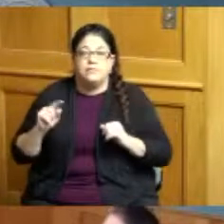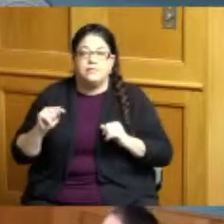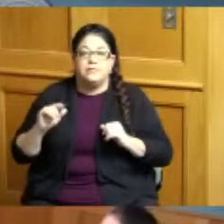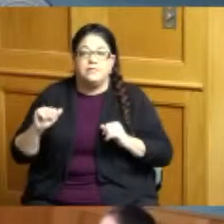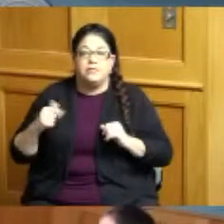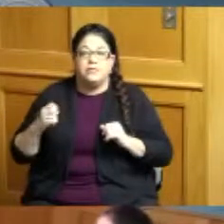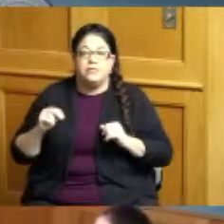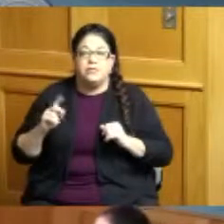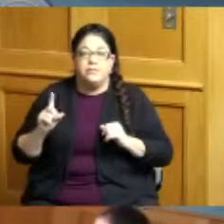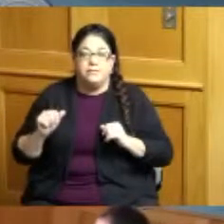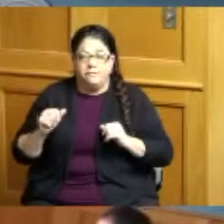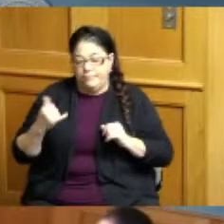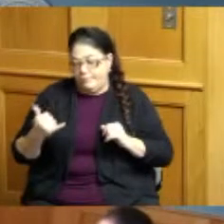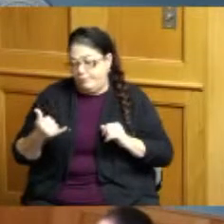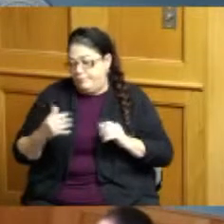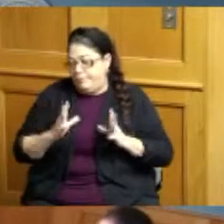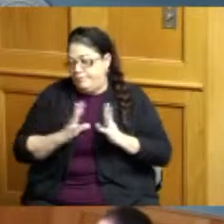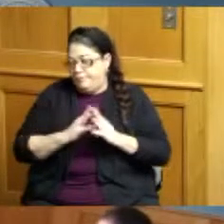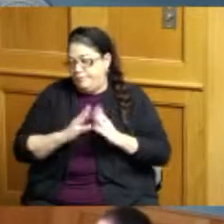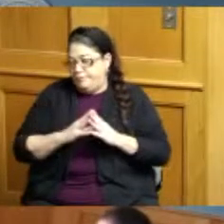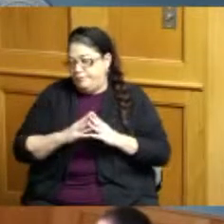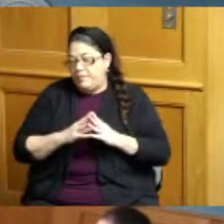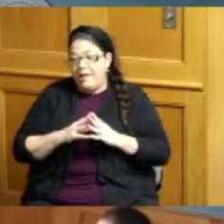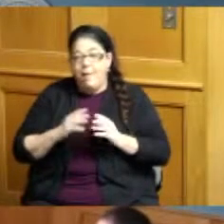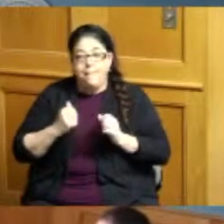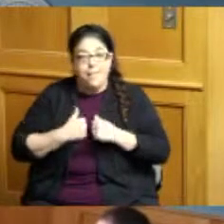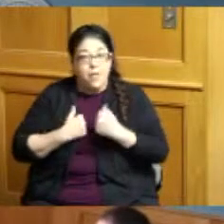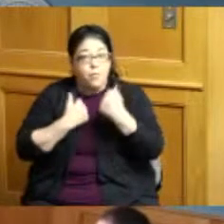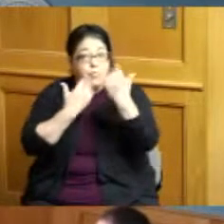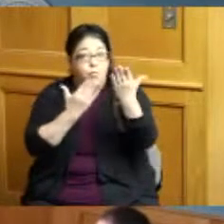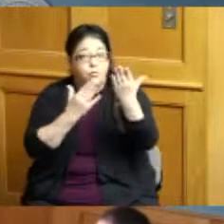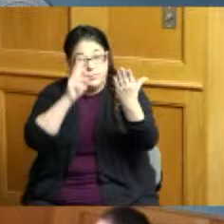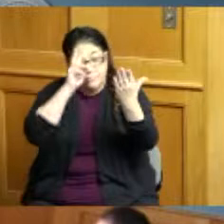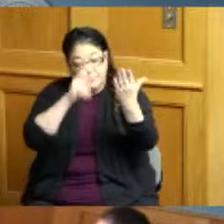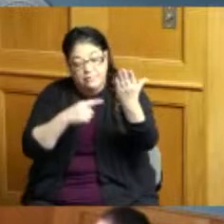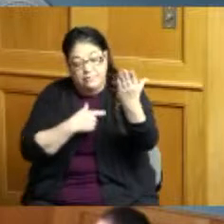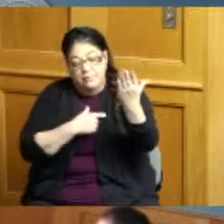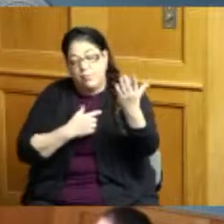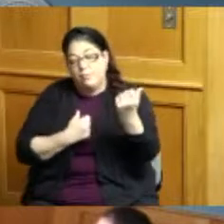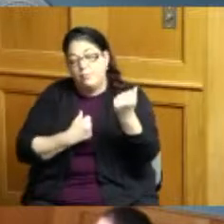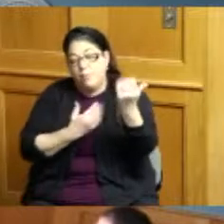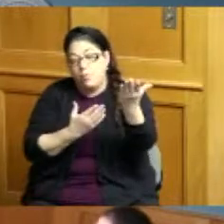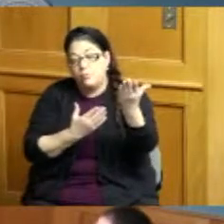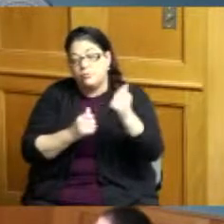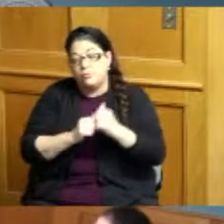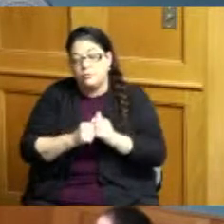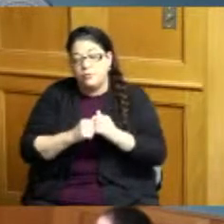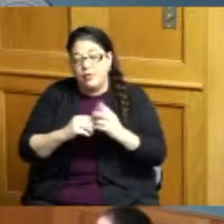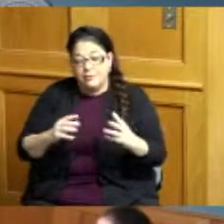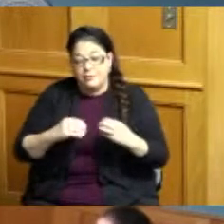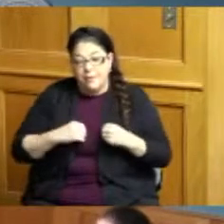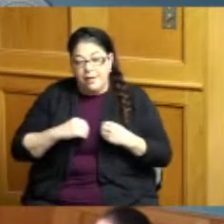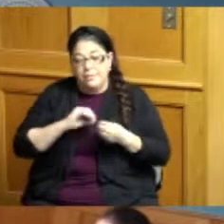and here's what we're going to do I'm going to make a motion to ex to adopt item number three